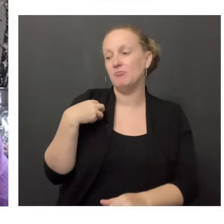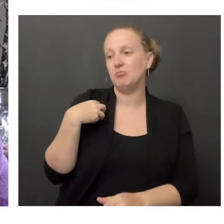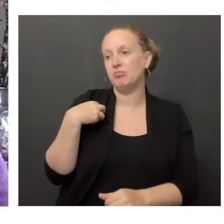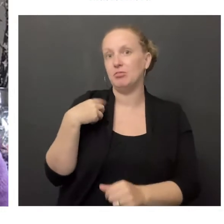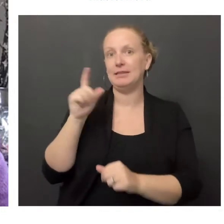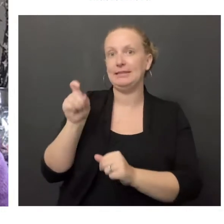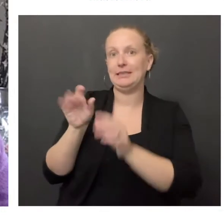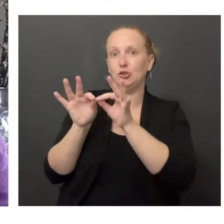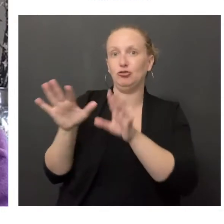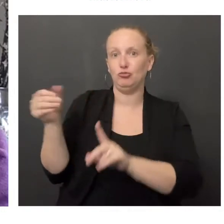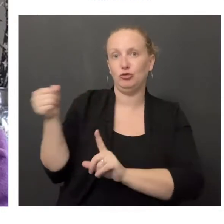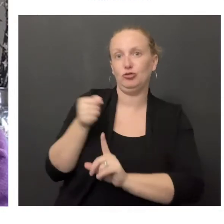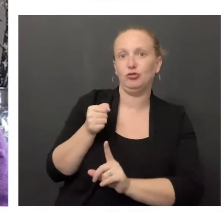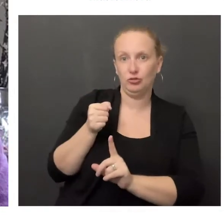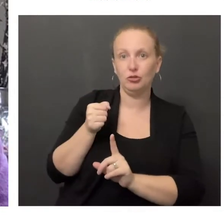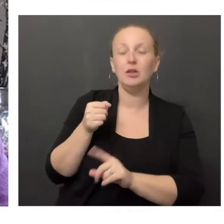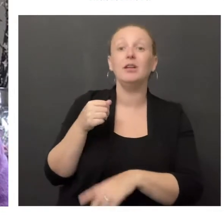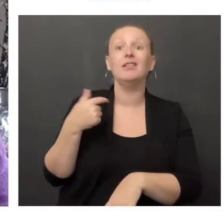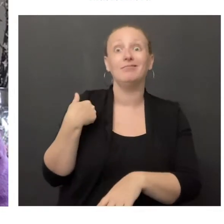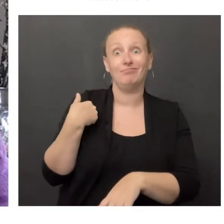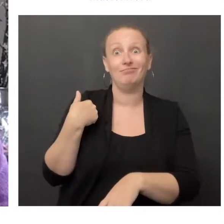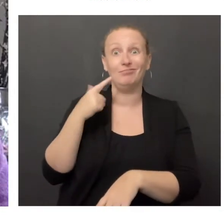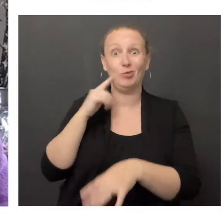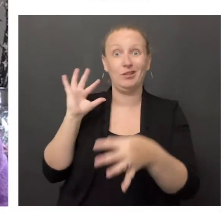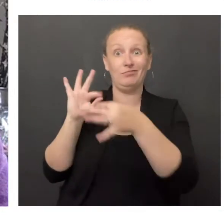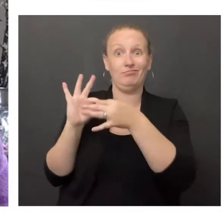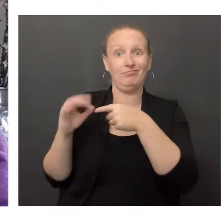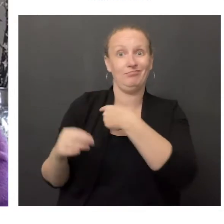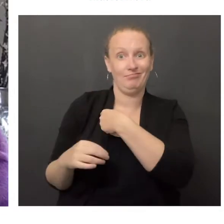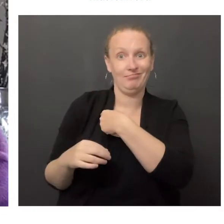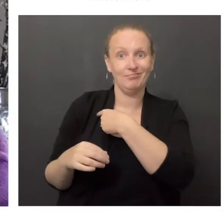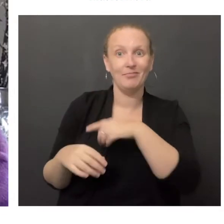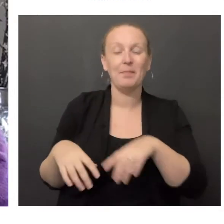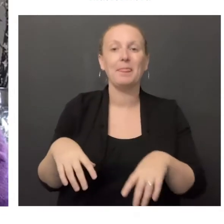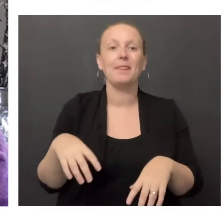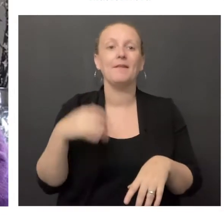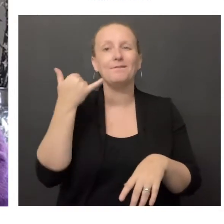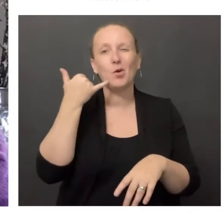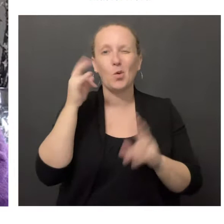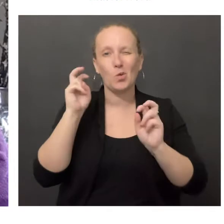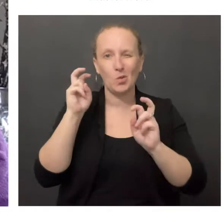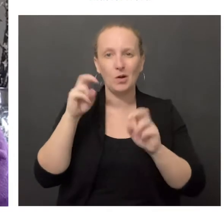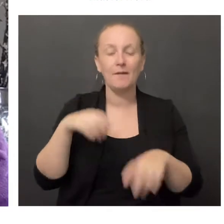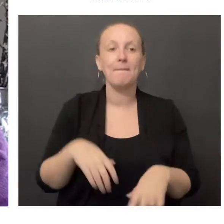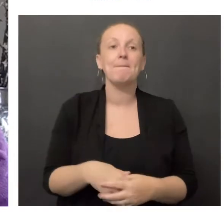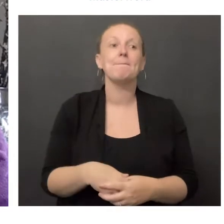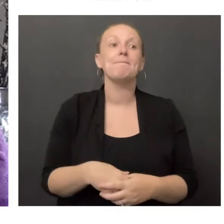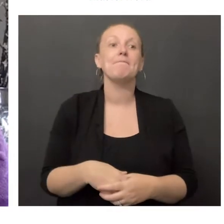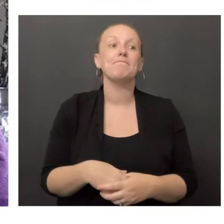So, the practitioner walks in, they noticed that they need an interpreter or they're told in advance.